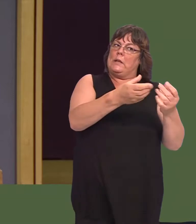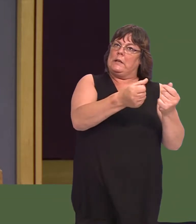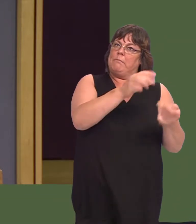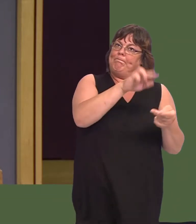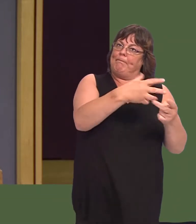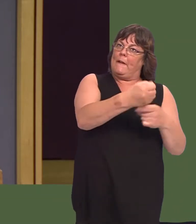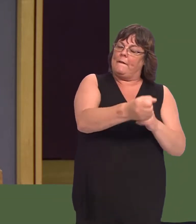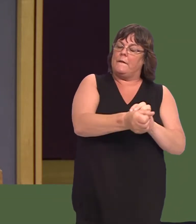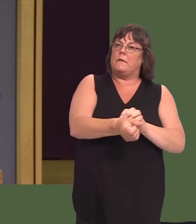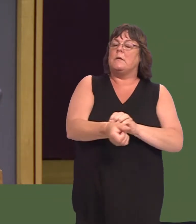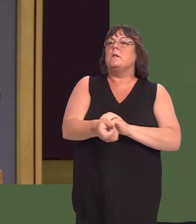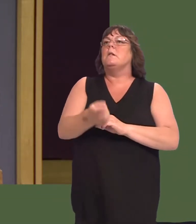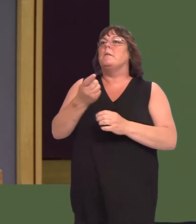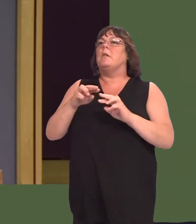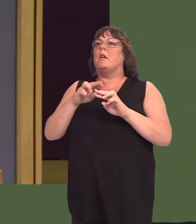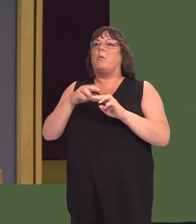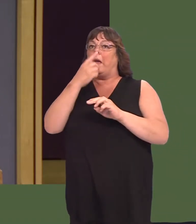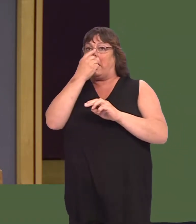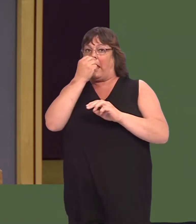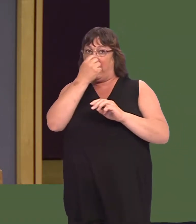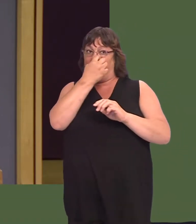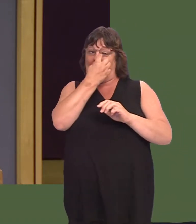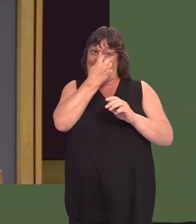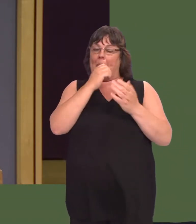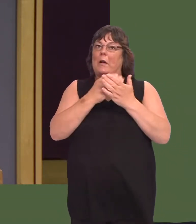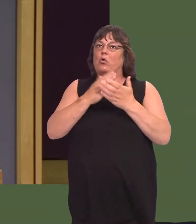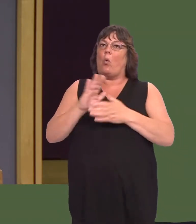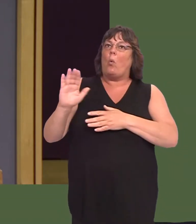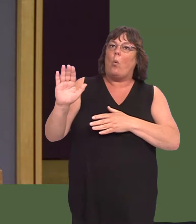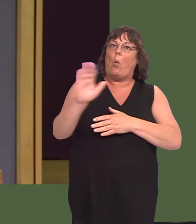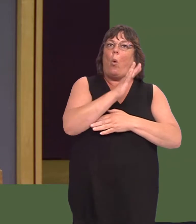can provide the resources that are needed to treat all such sad cases, weíre never